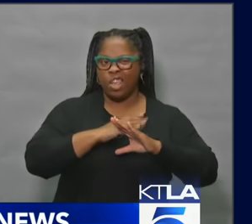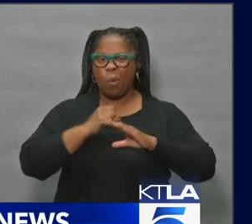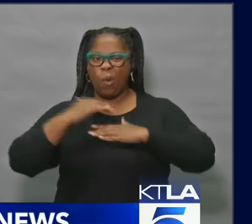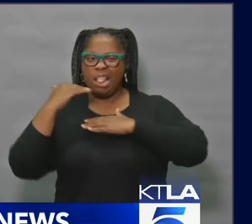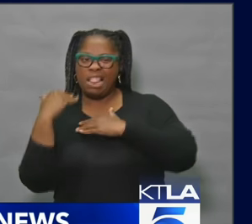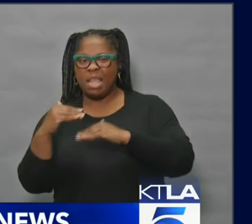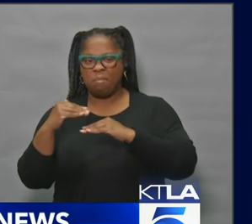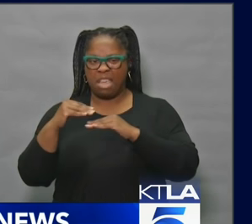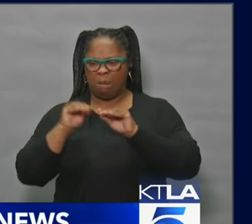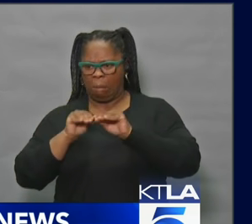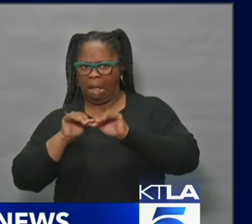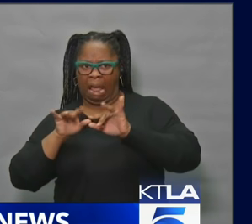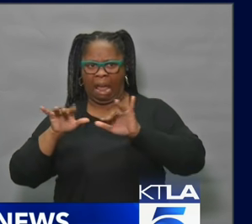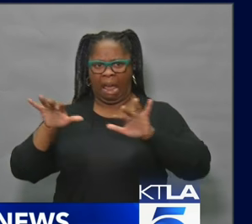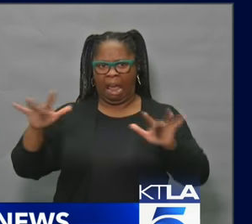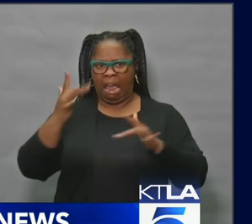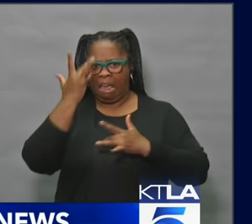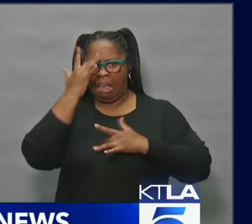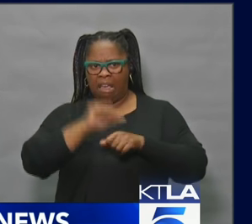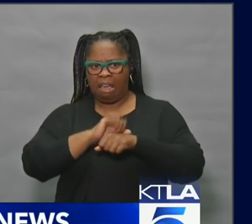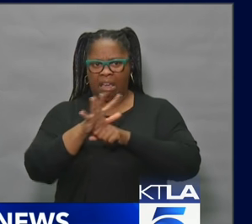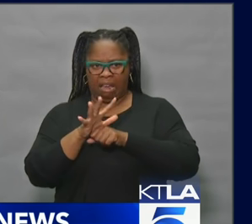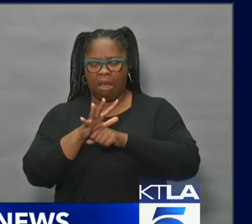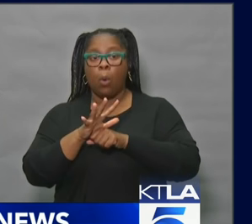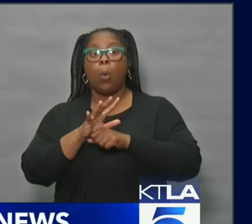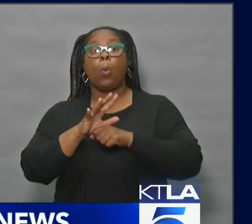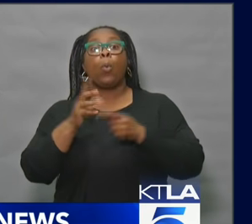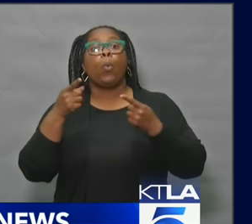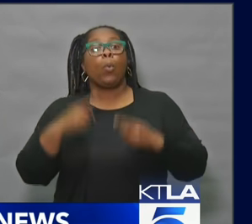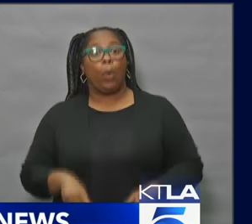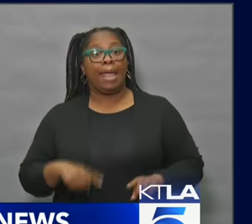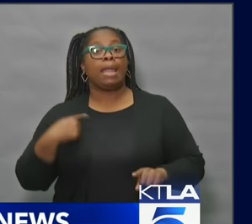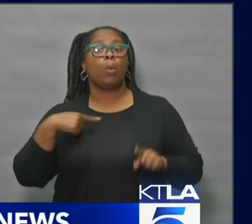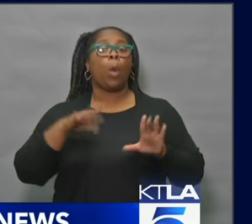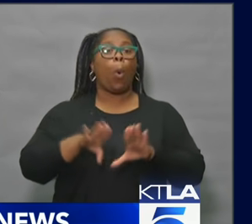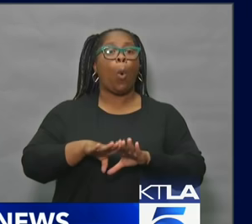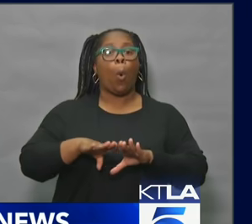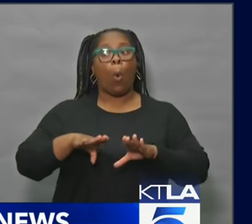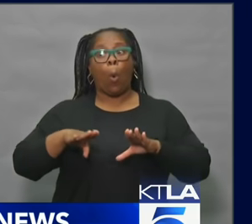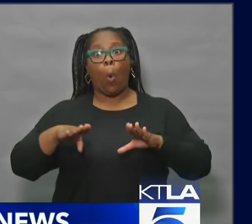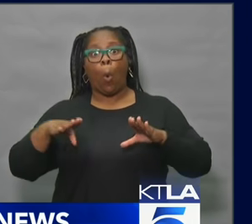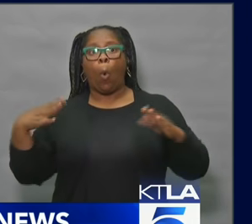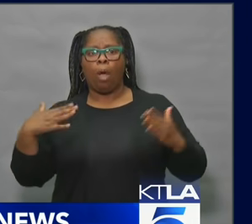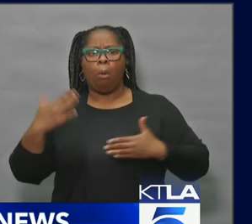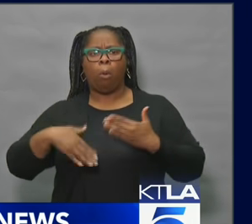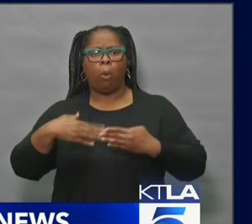POSSIBLE. IF WE MEET OUR GET GOT THE GUIDELINES. I SHARED WE CAN PREVENT OR LIMIT THE SPREAD OF COVID-19 WHEN WE